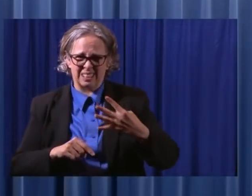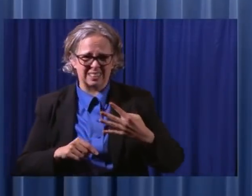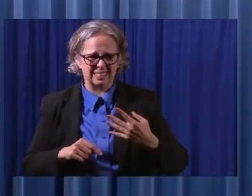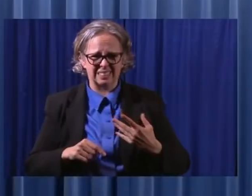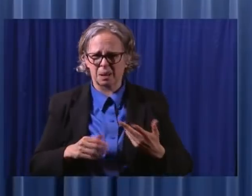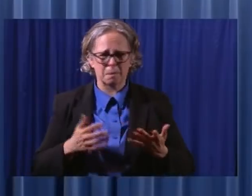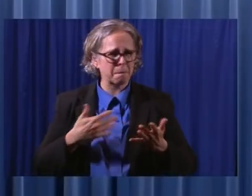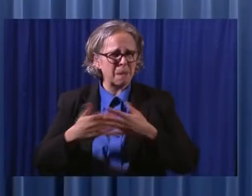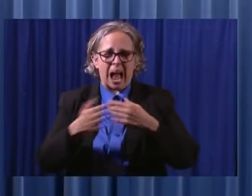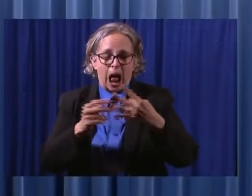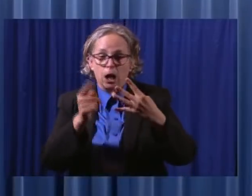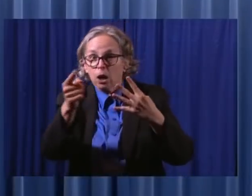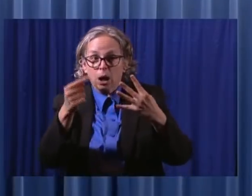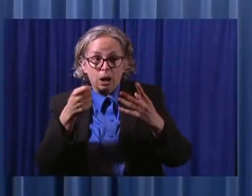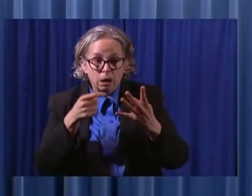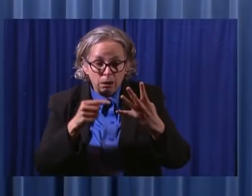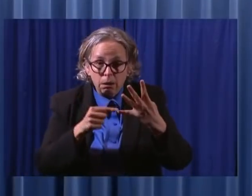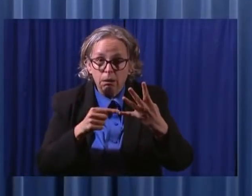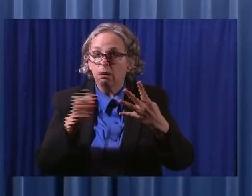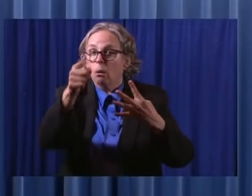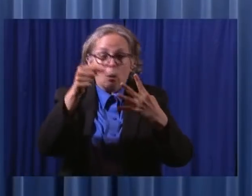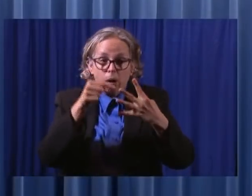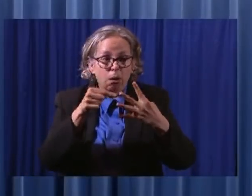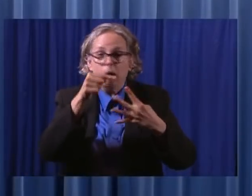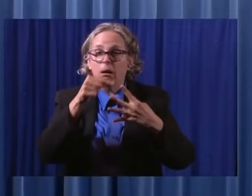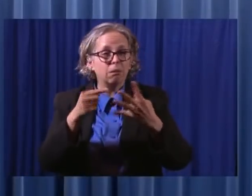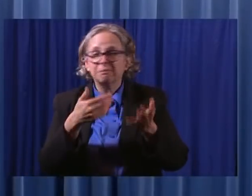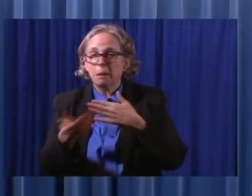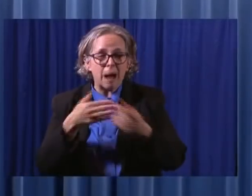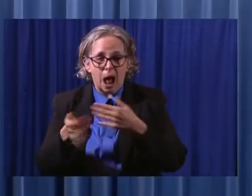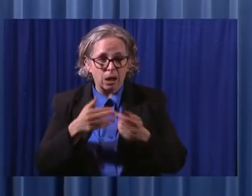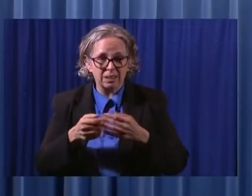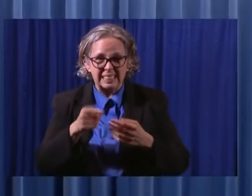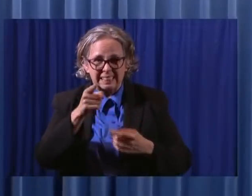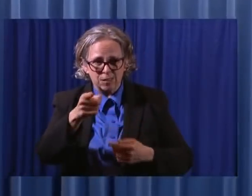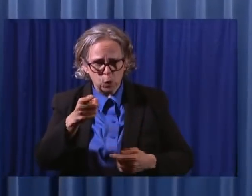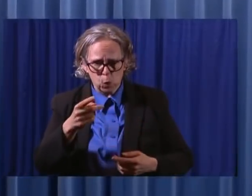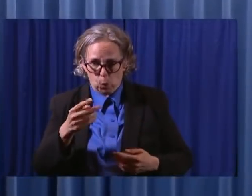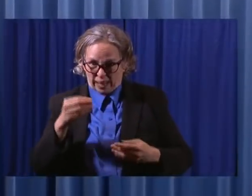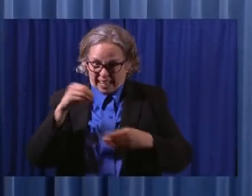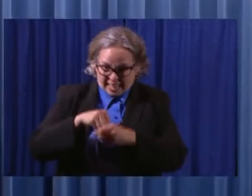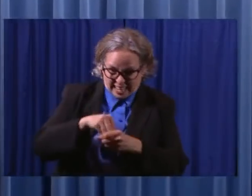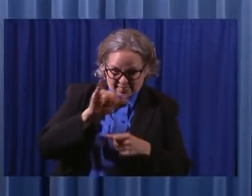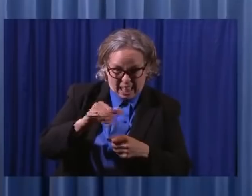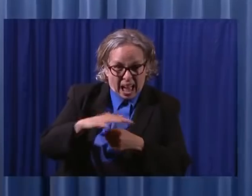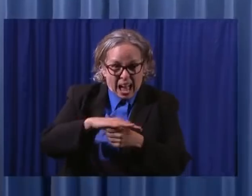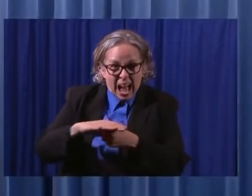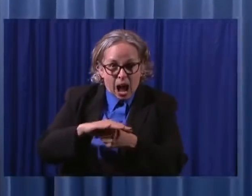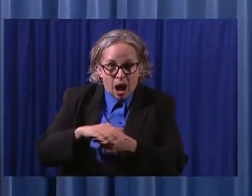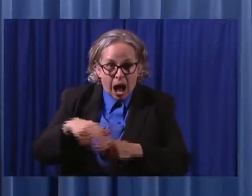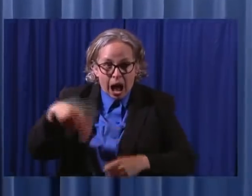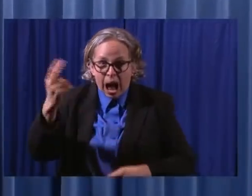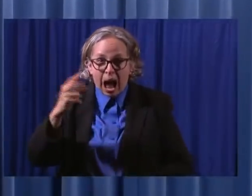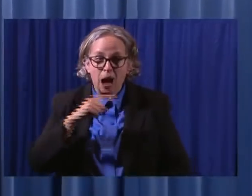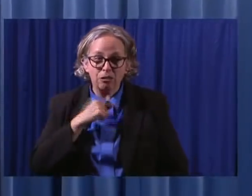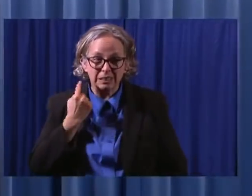WE ARE WATCHING FRANKLIN COUNTY VERY CAREFULLY. FINALLY, REGARDLESS OF THE ALERT LEVEL, WE SHOULD HIGHLIGHT TWO IMPORTANT ADDITIONAL RATES ARE HIGH RISK